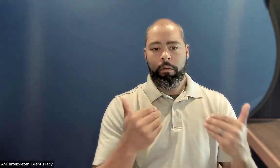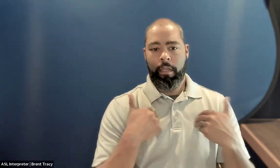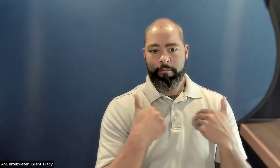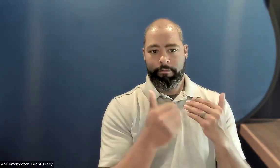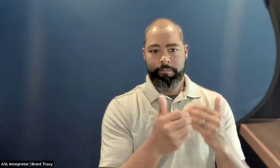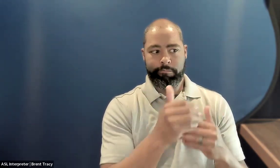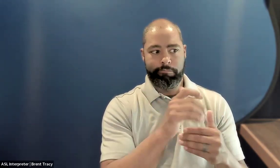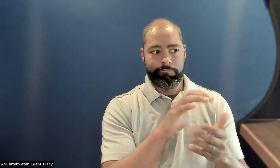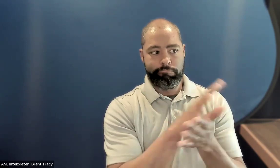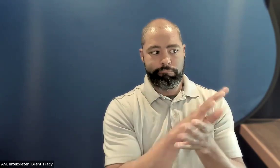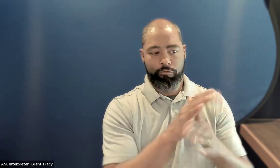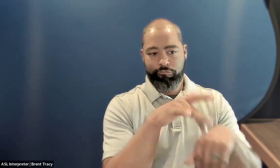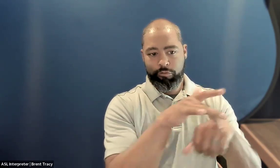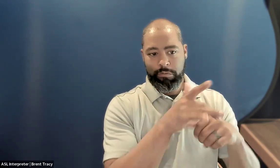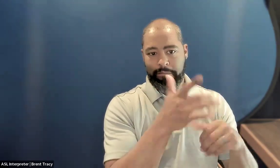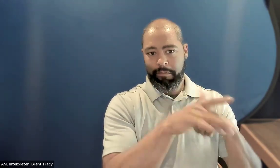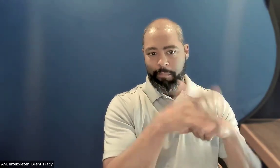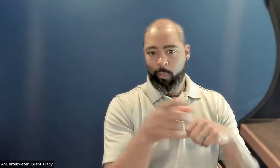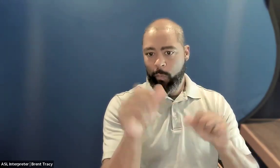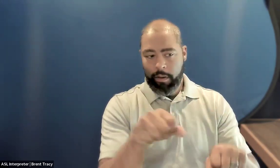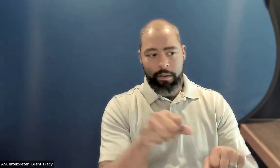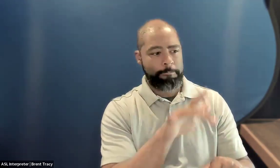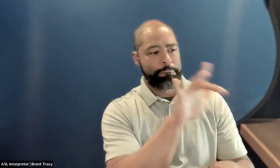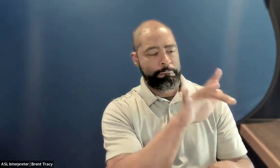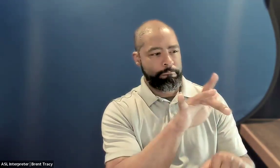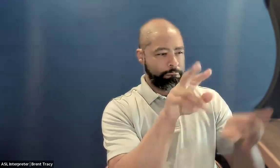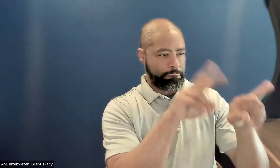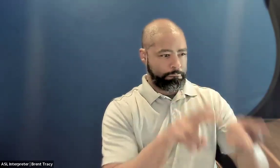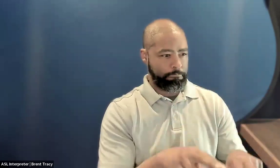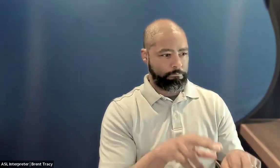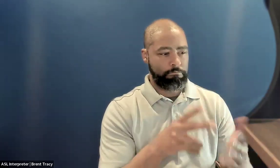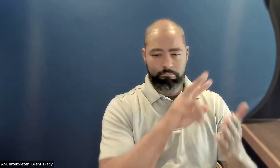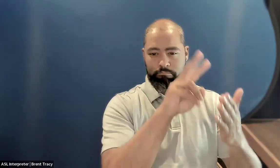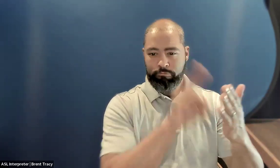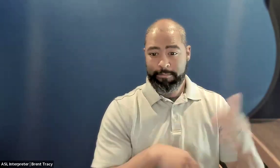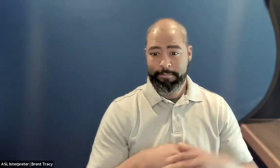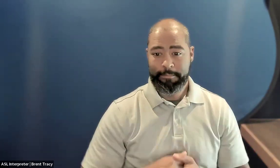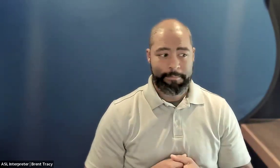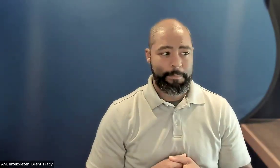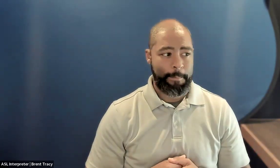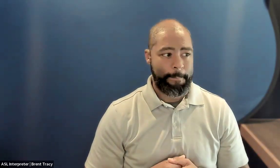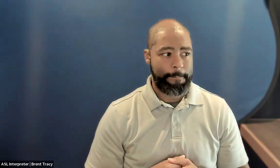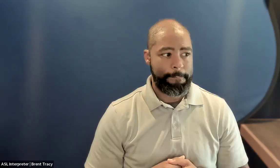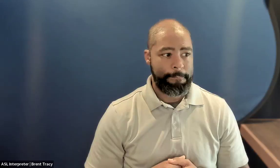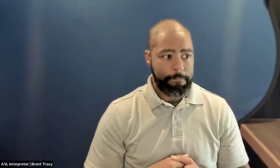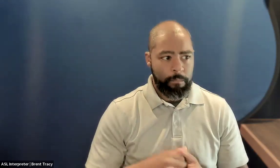Next slide to get started, users need to create an account to use